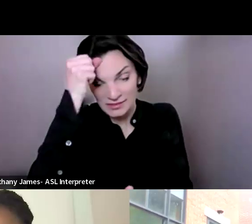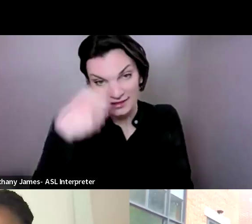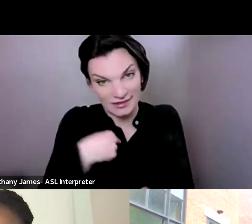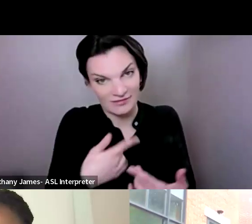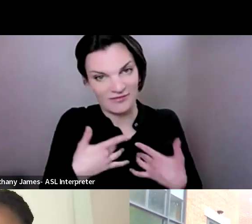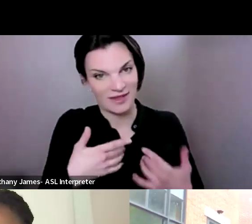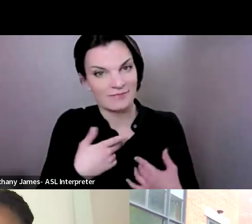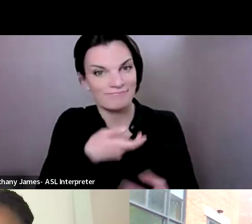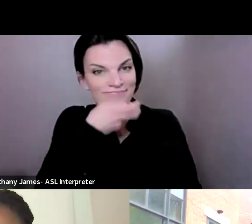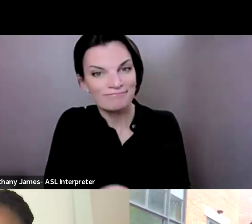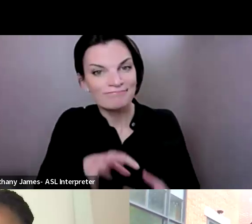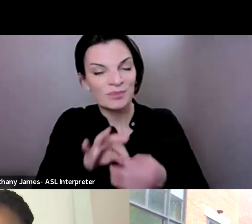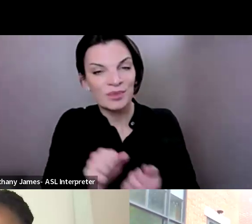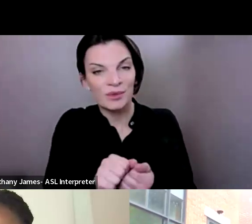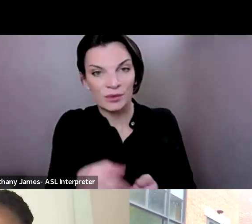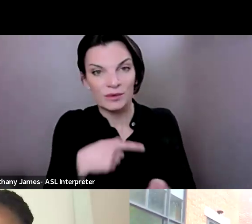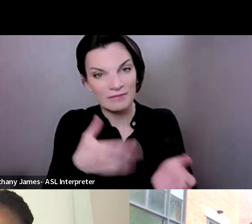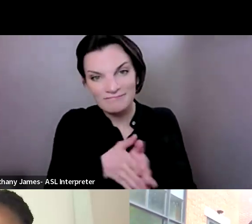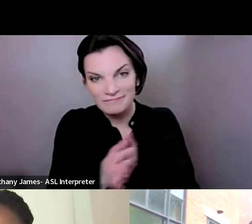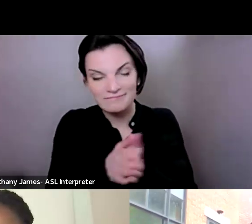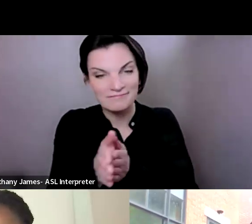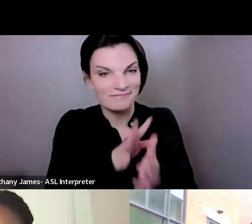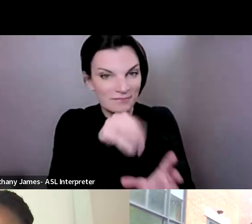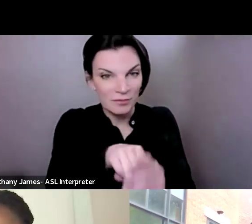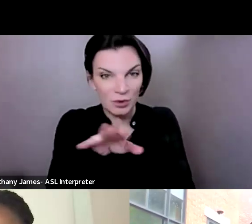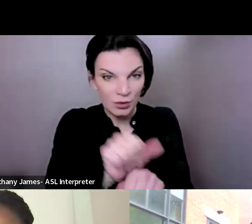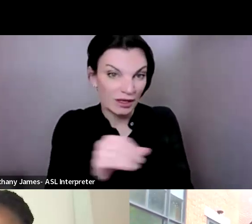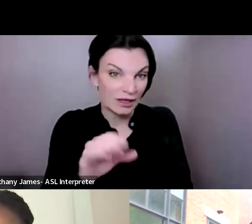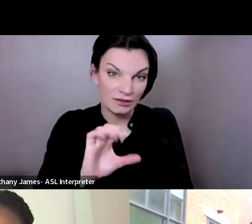it's been so interesting to hear about your work. Chuck, I really appreciate you; I know those